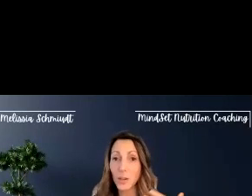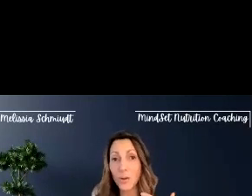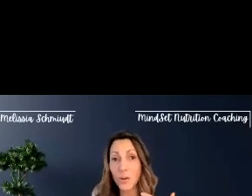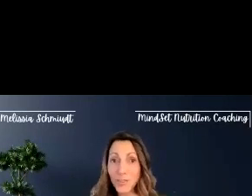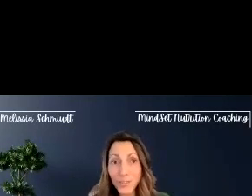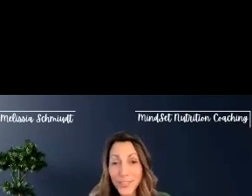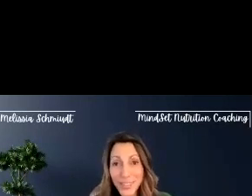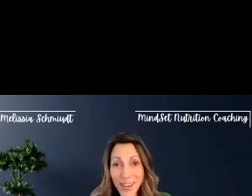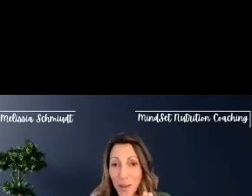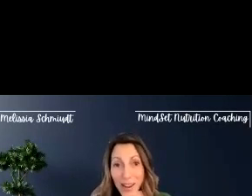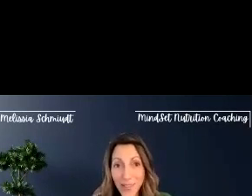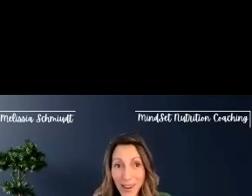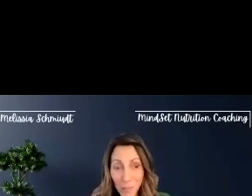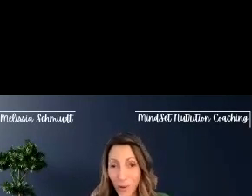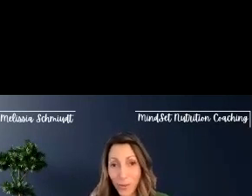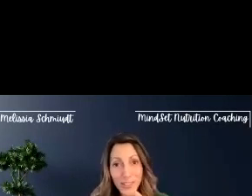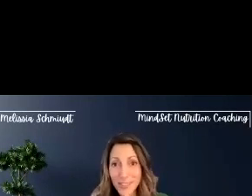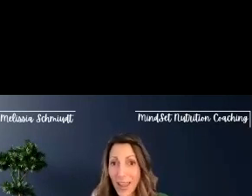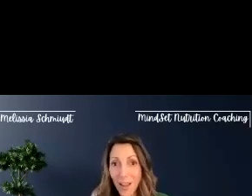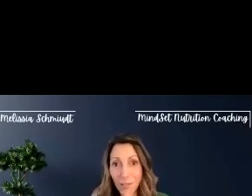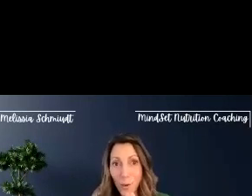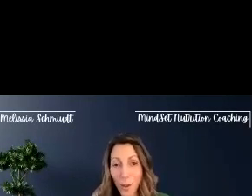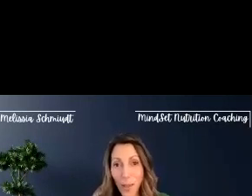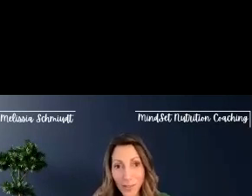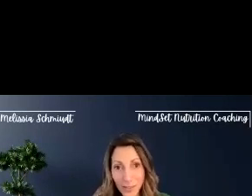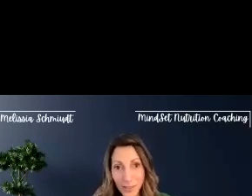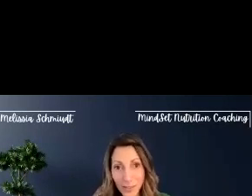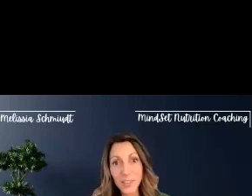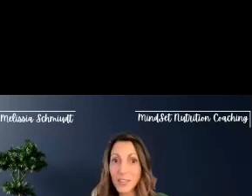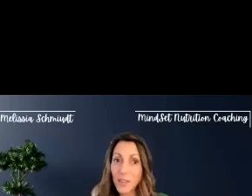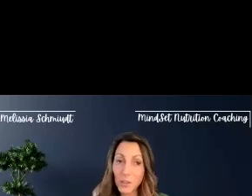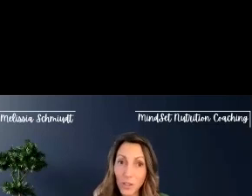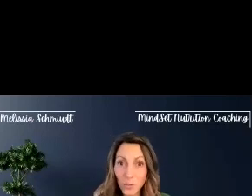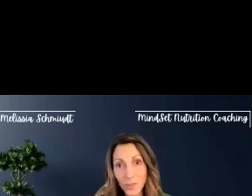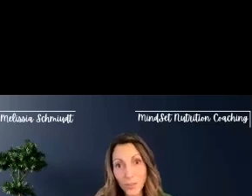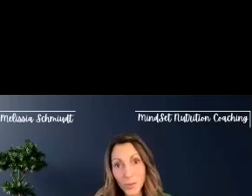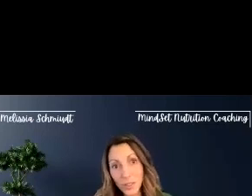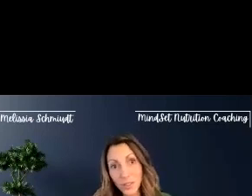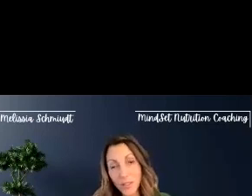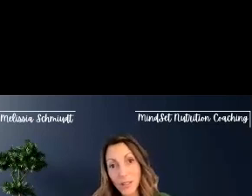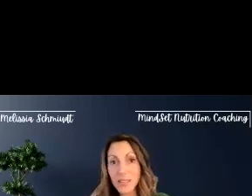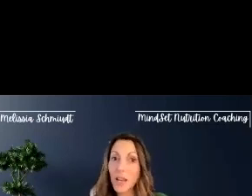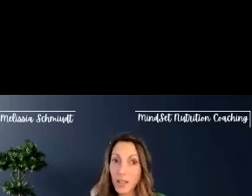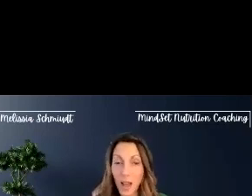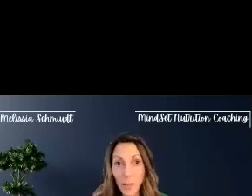It's just that they started the day behind the eight ball. They didn't have a well-balanced breakfast. And then their lunch was also a little on the light side